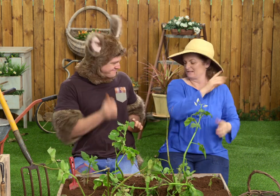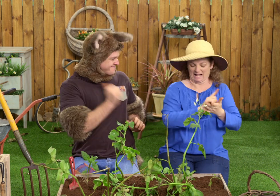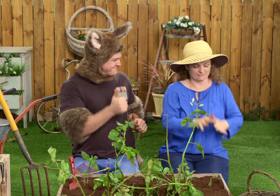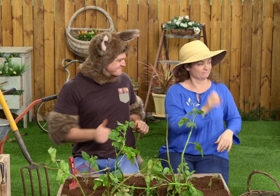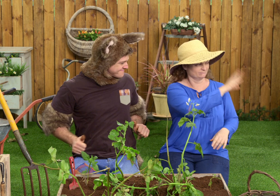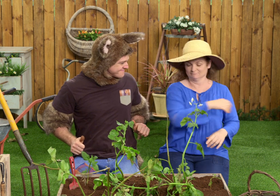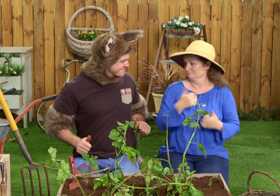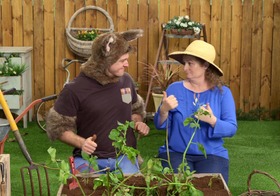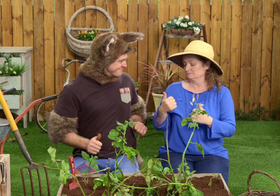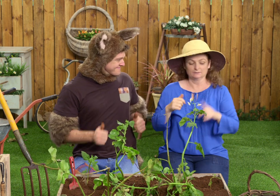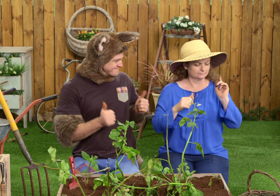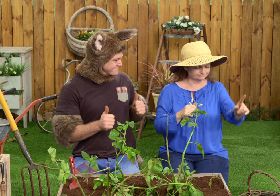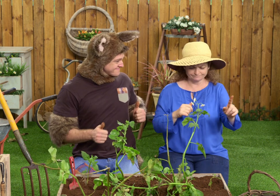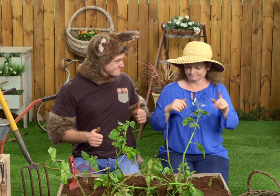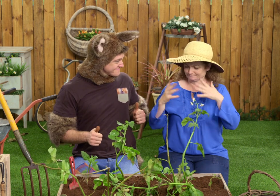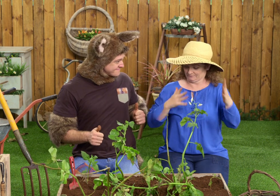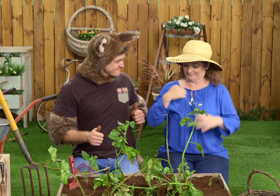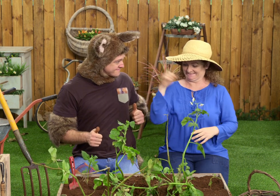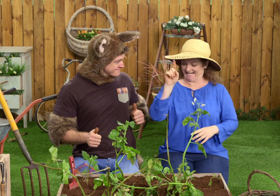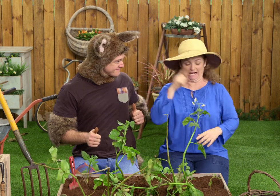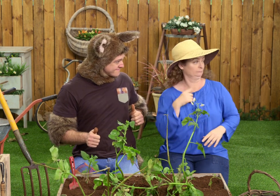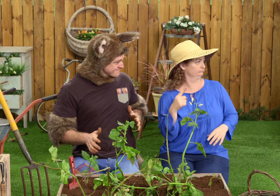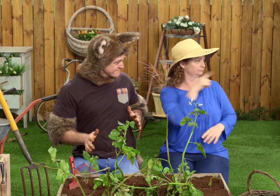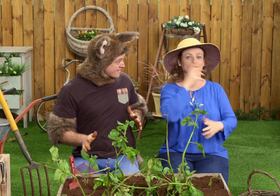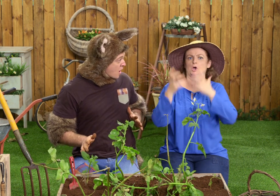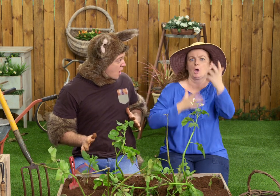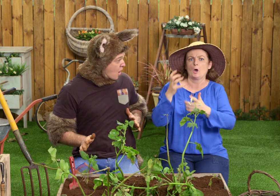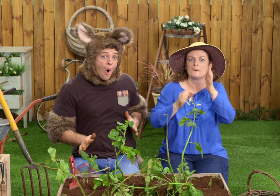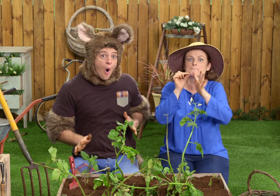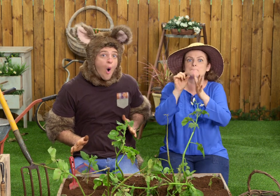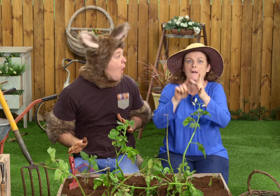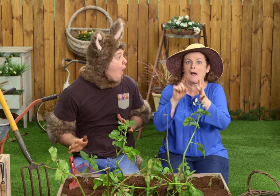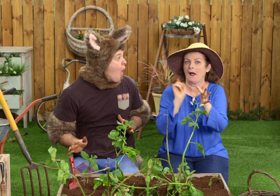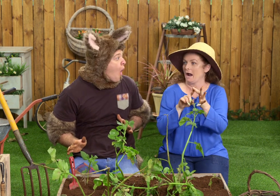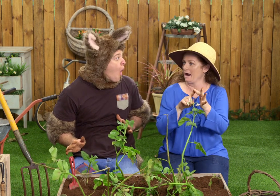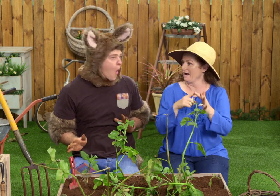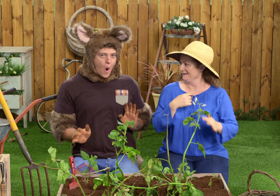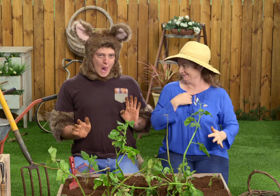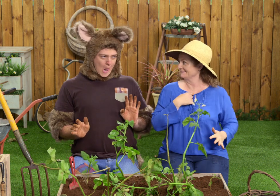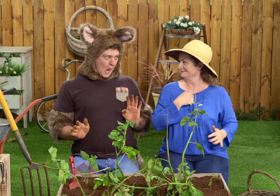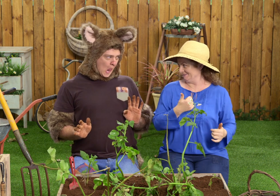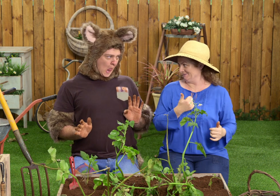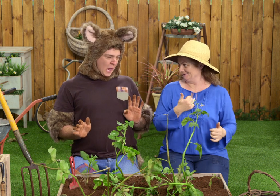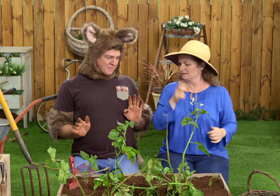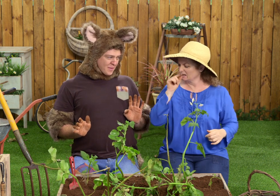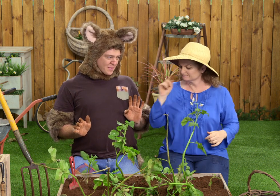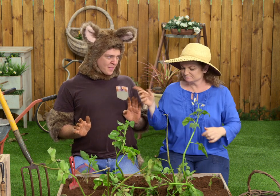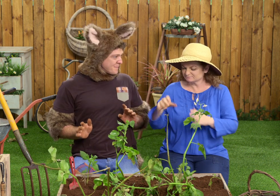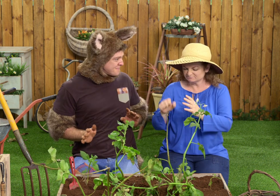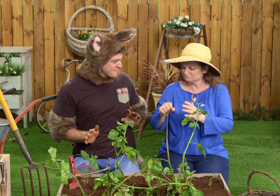and then I'll take them into the house later. But for now, I'm going inside to cook a pie. Mm!